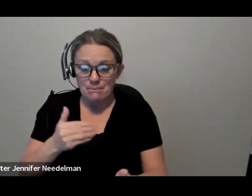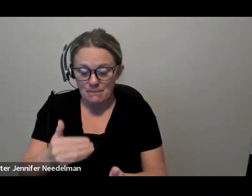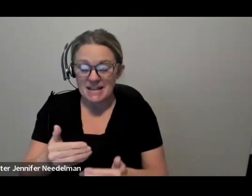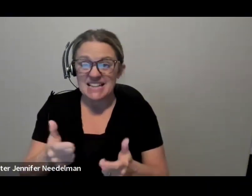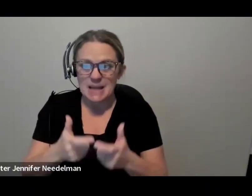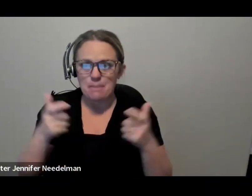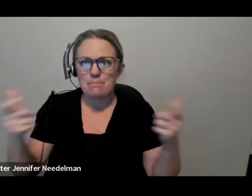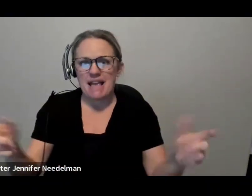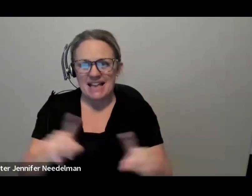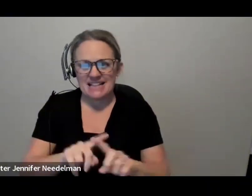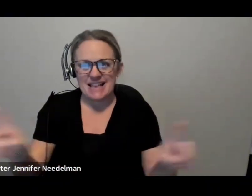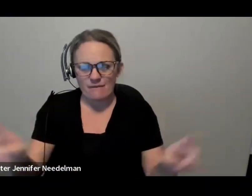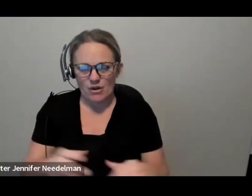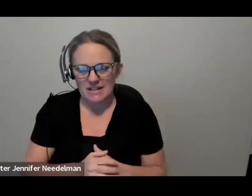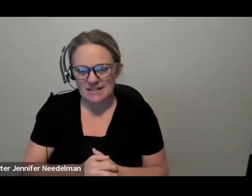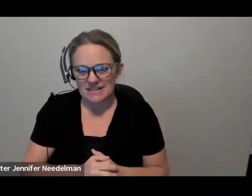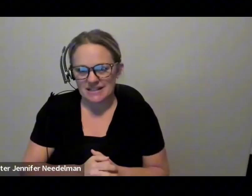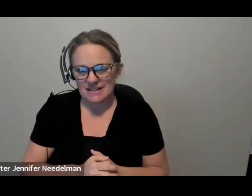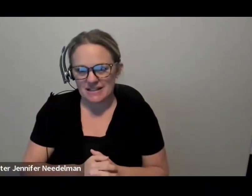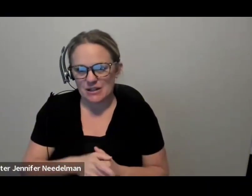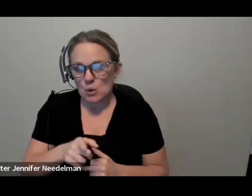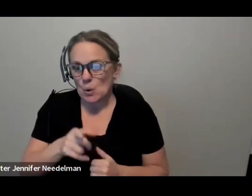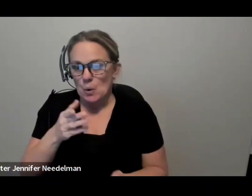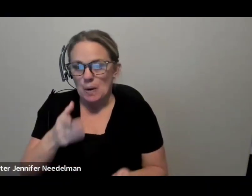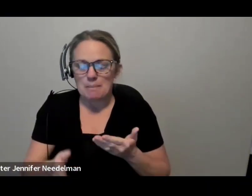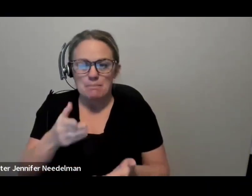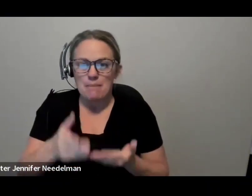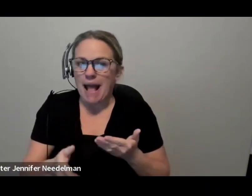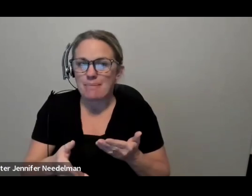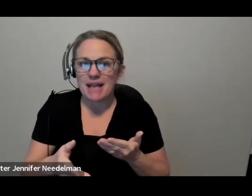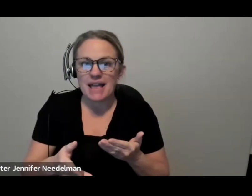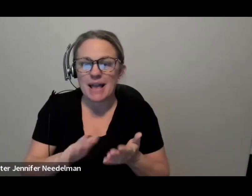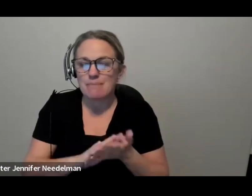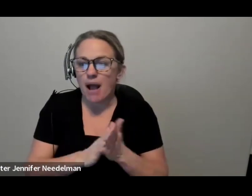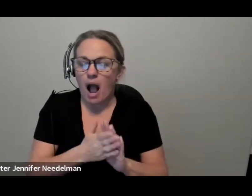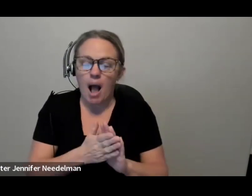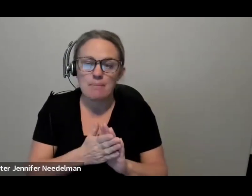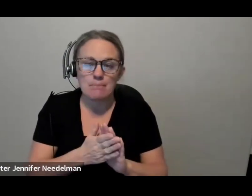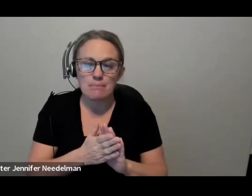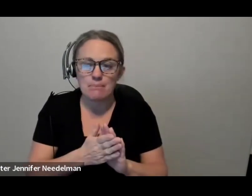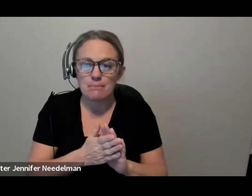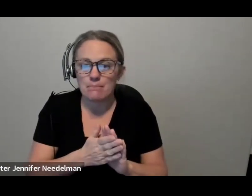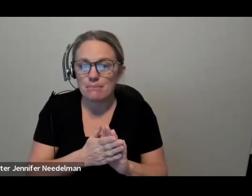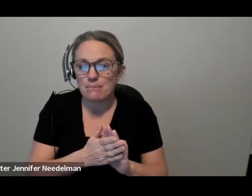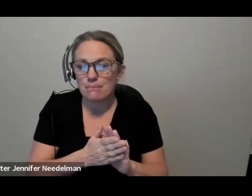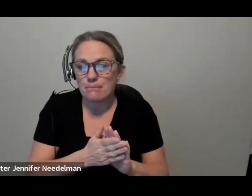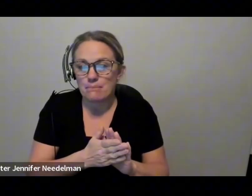You might be a, you know, emerging developer listening to the stock and you're like, oh my gosh, what can I do?